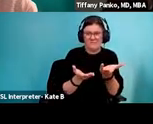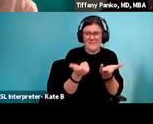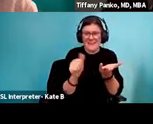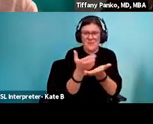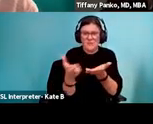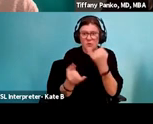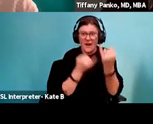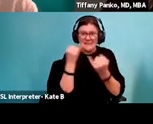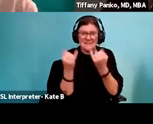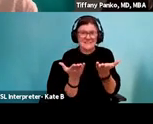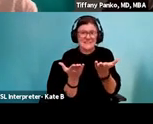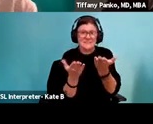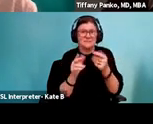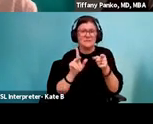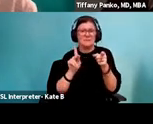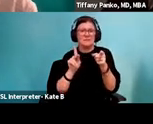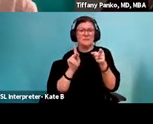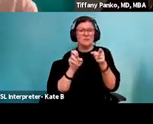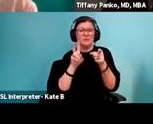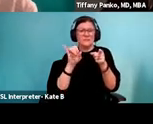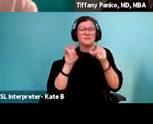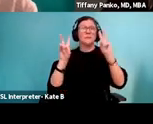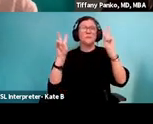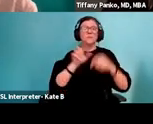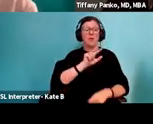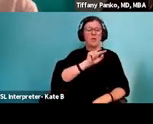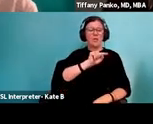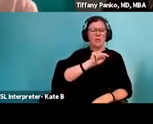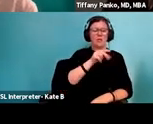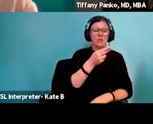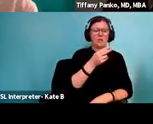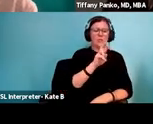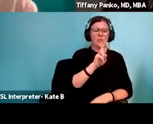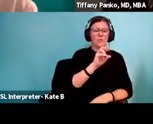[DR. KRISTI KIRSCHNER:] Through the Looking Glass in California is a very important resource